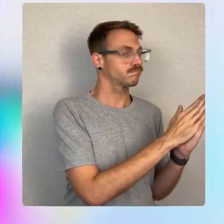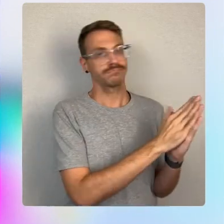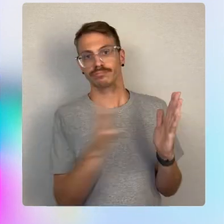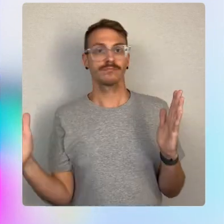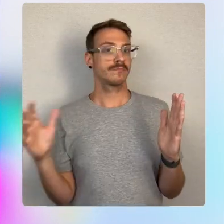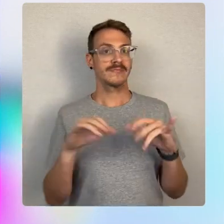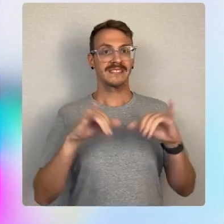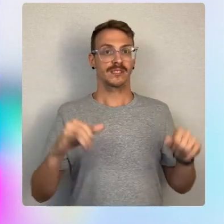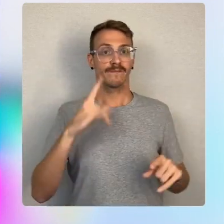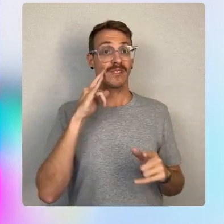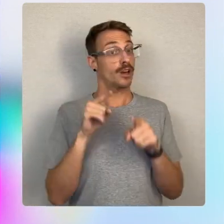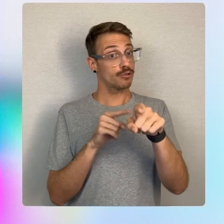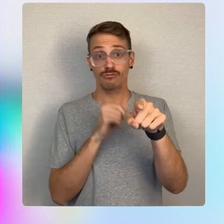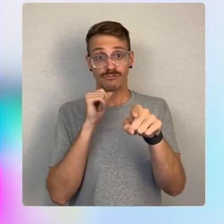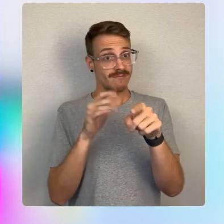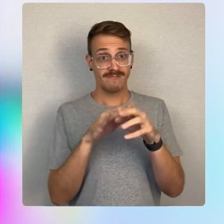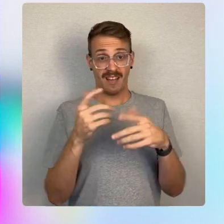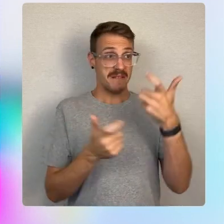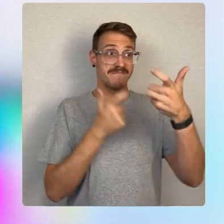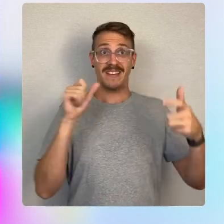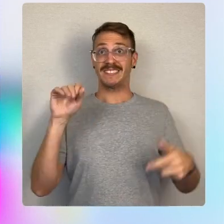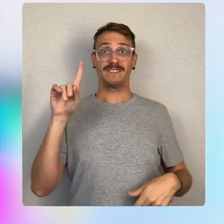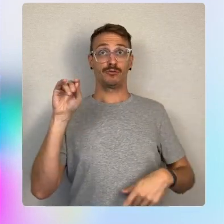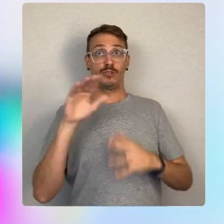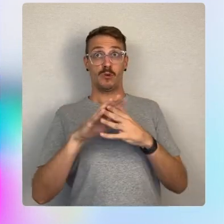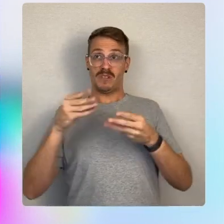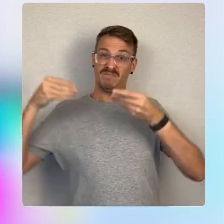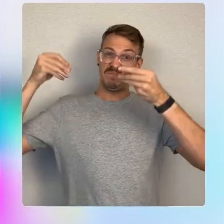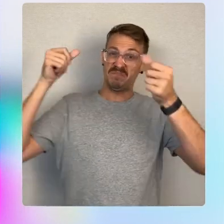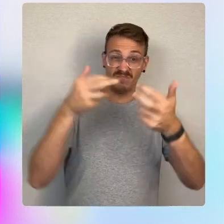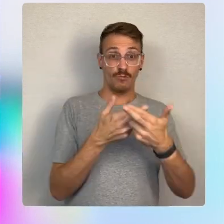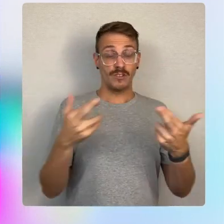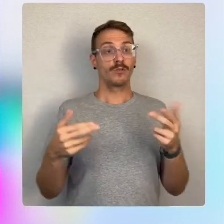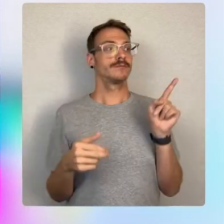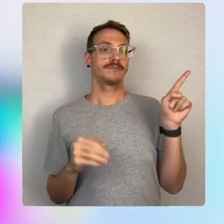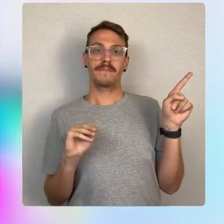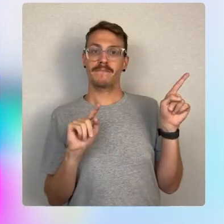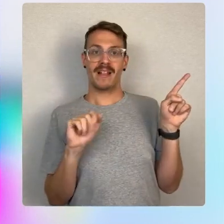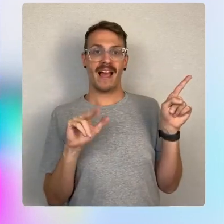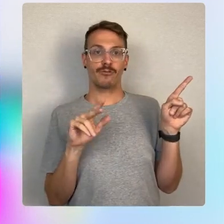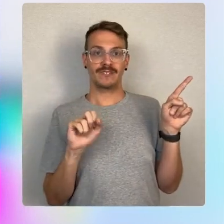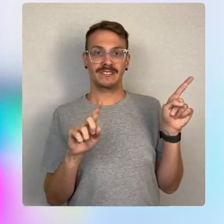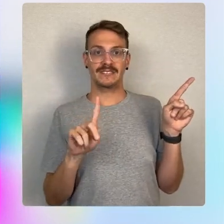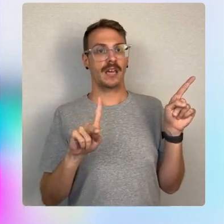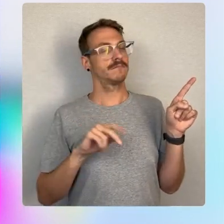and you're not a massive studio with a ton of resources, the Meta Avatar's SDK is single-handedly,